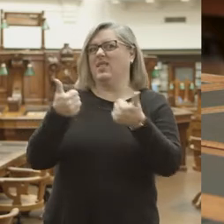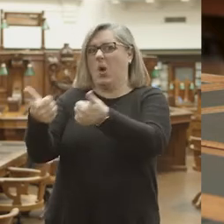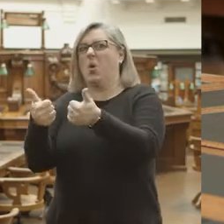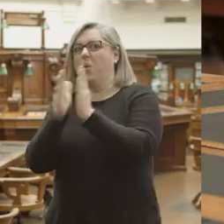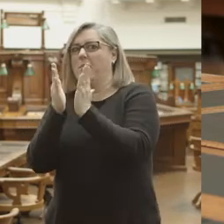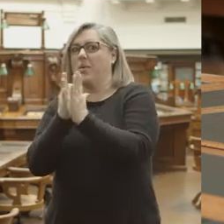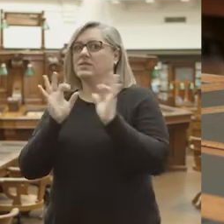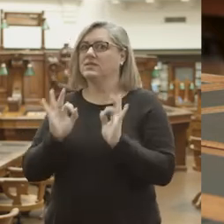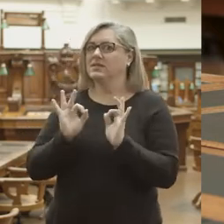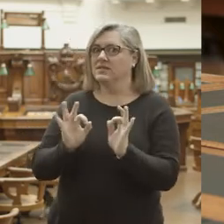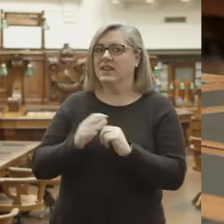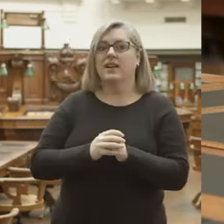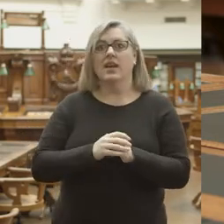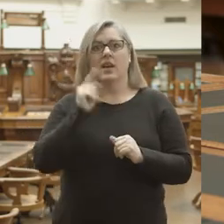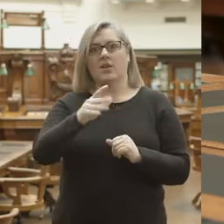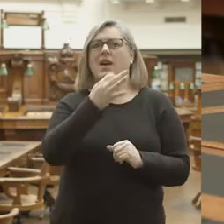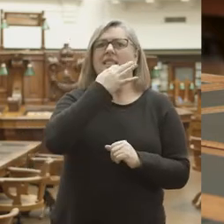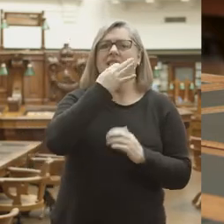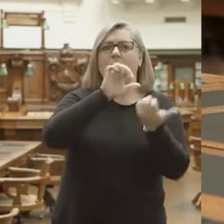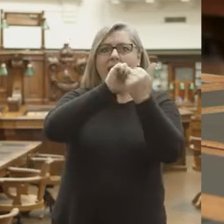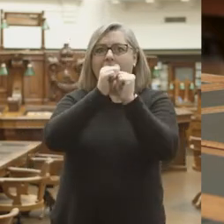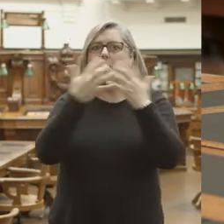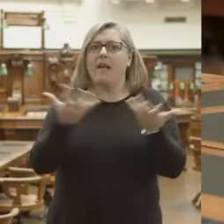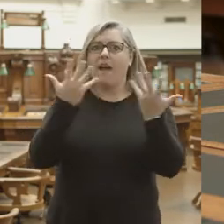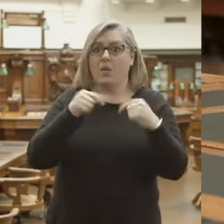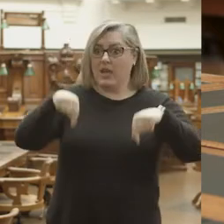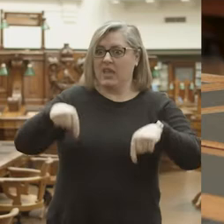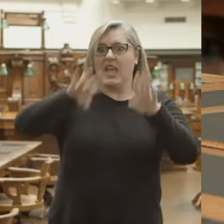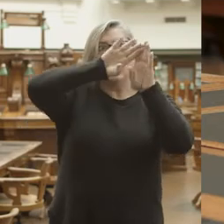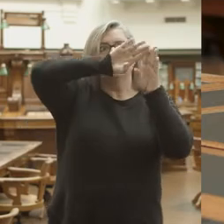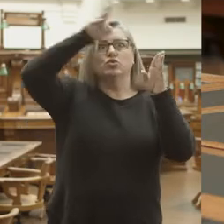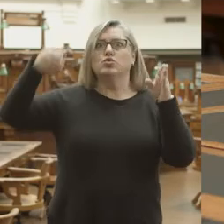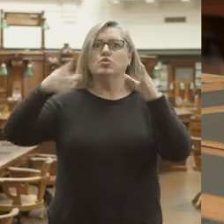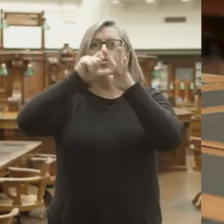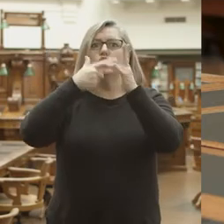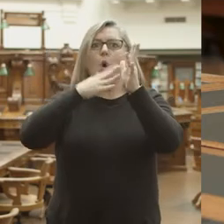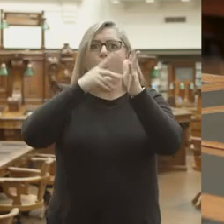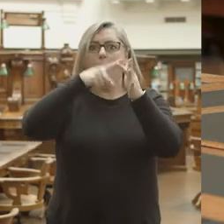going to play a little game because after all we're in the Dome at the State Library and you'll often see people here reading books and